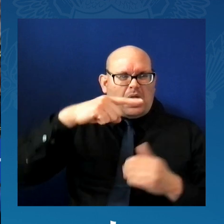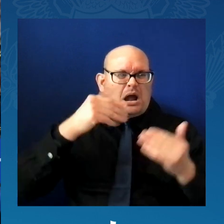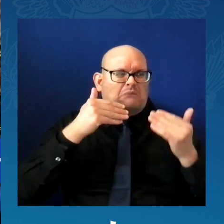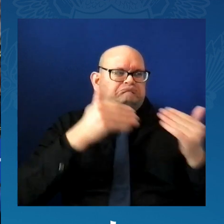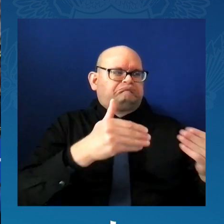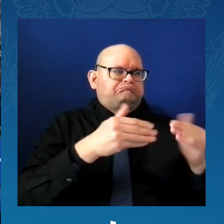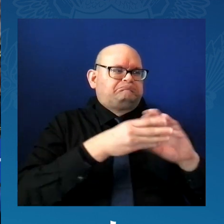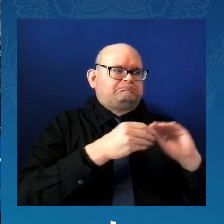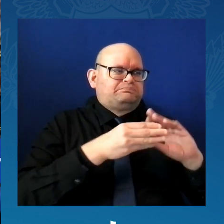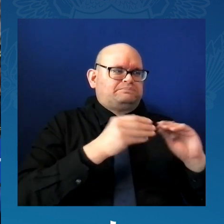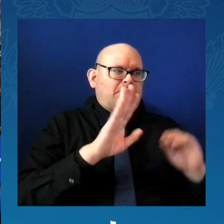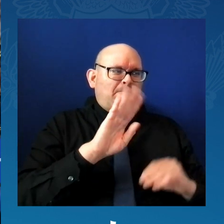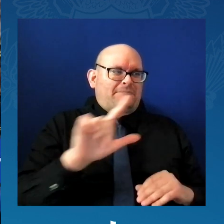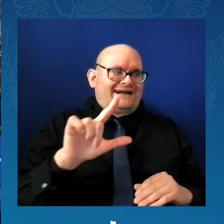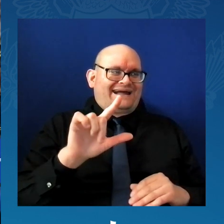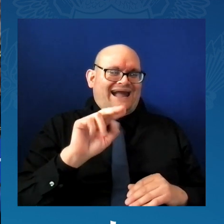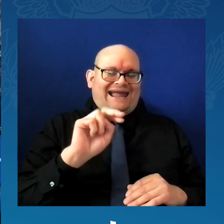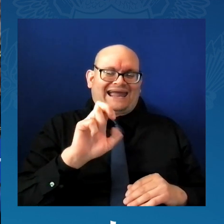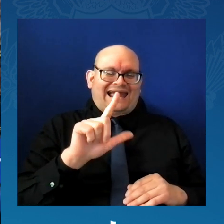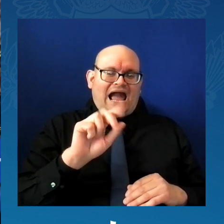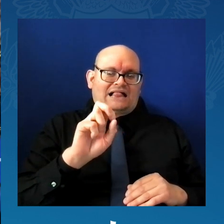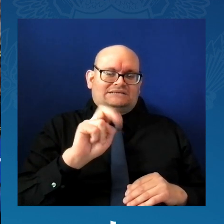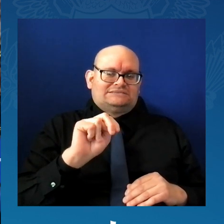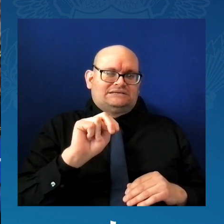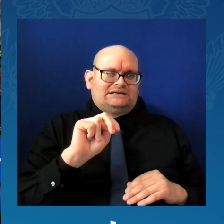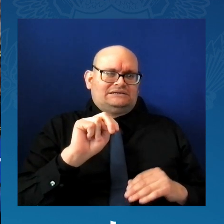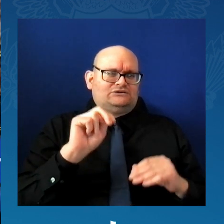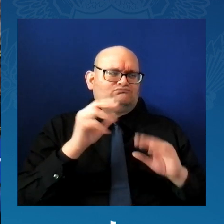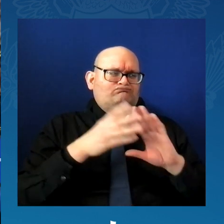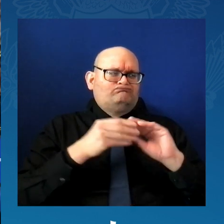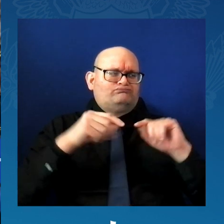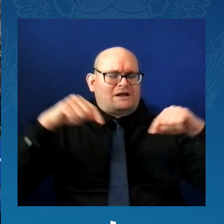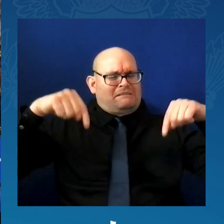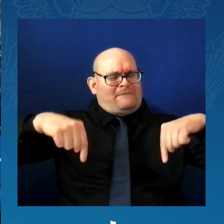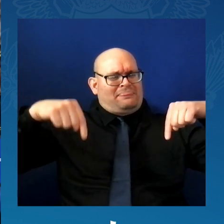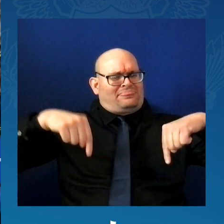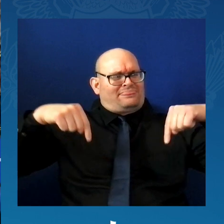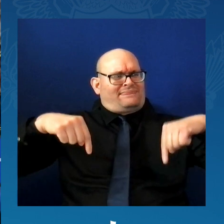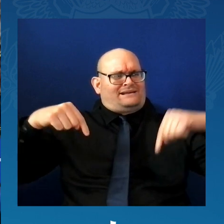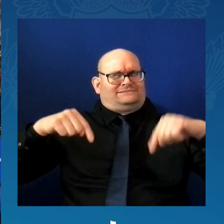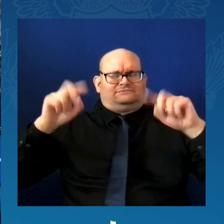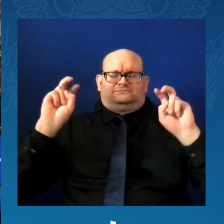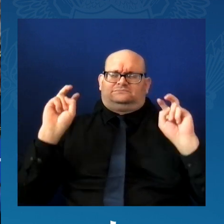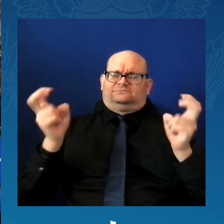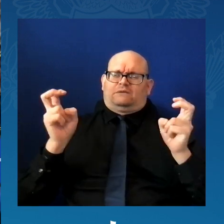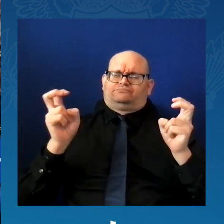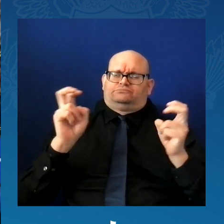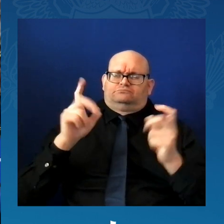about this subject in particular novel space activities and where we are and where we need to be as a government?